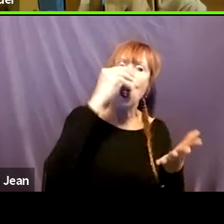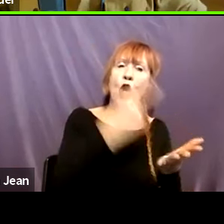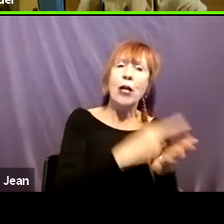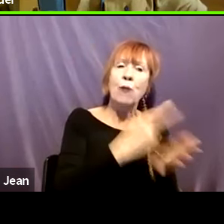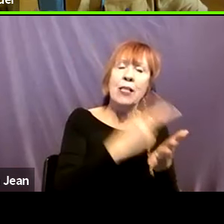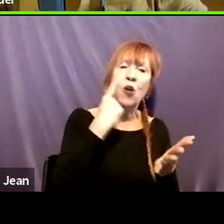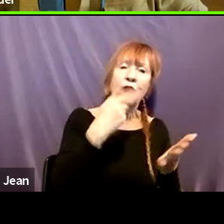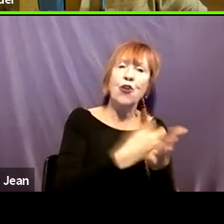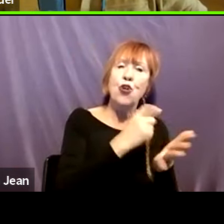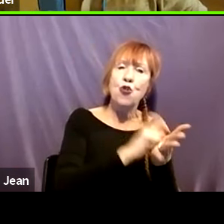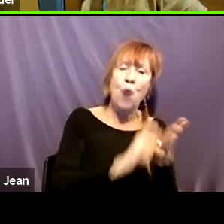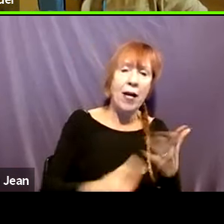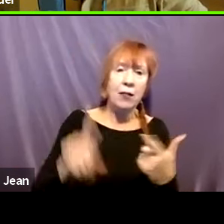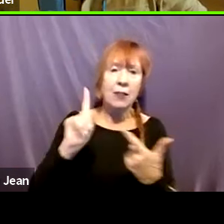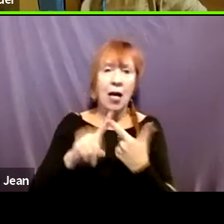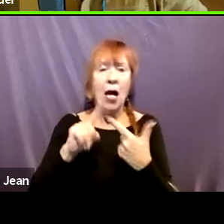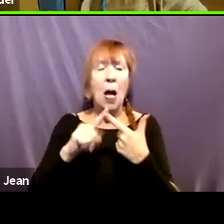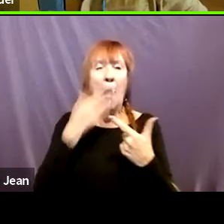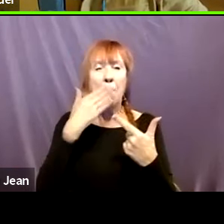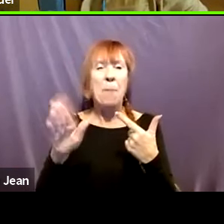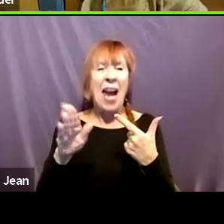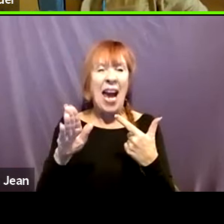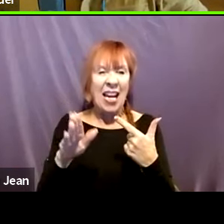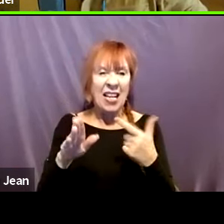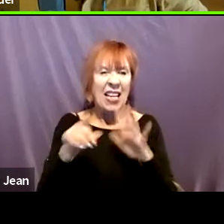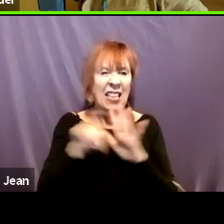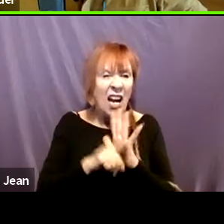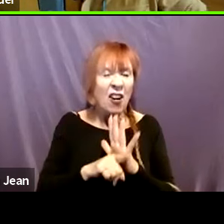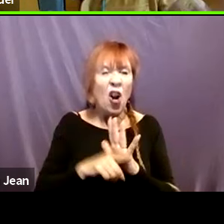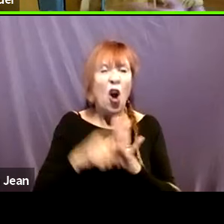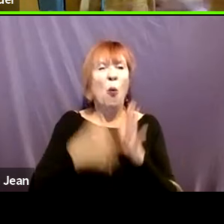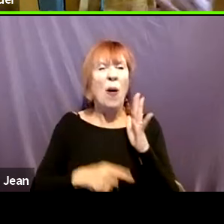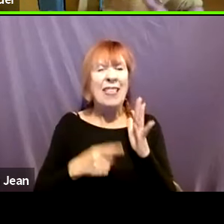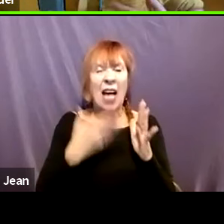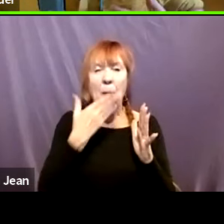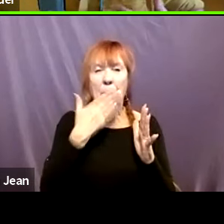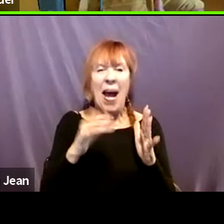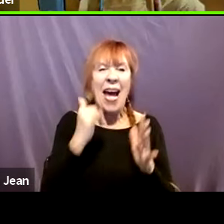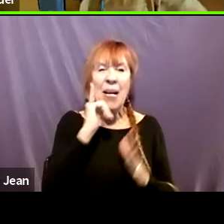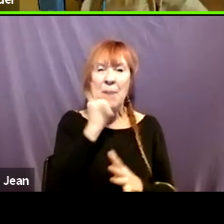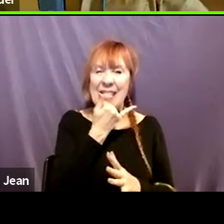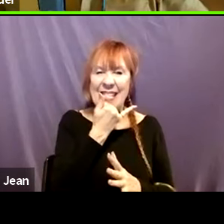The bad, what's a common mistake that inexperienced writers can make, so hopefully they'll be able to avoid it?